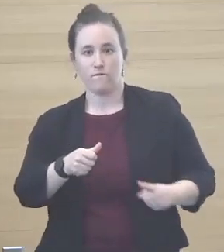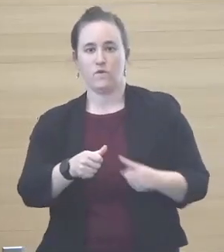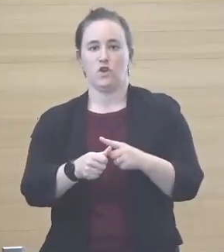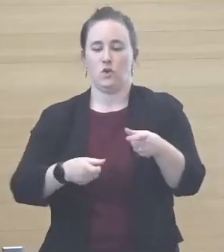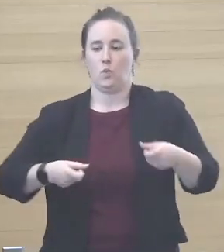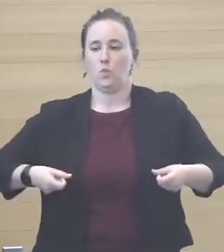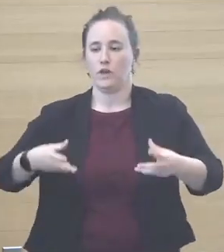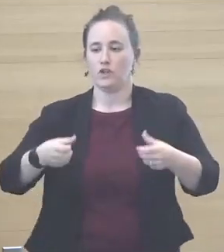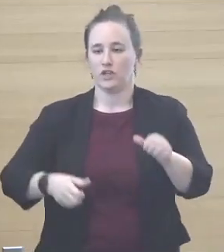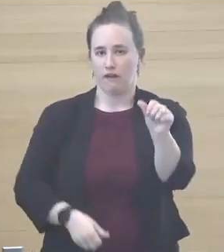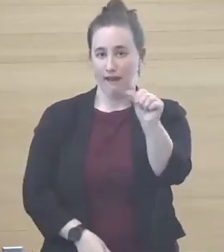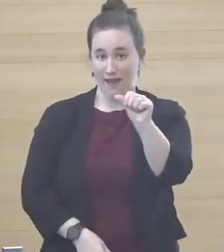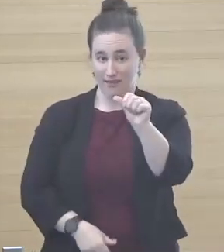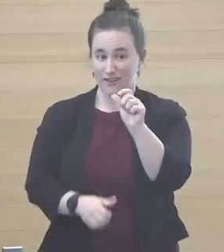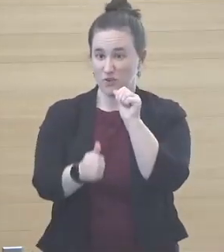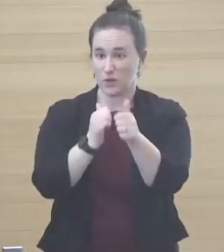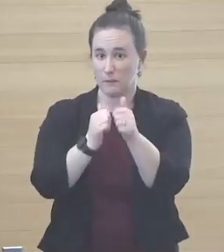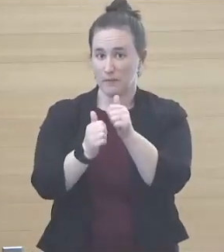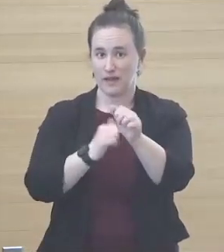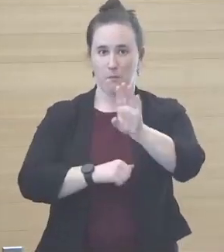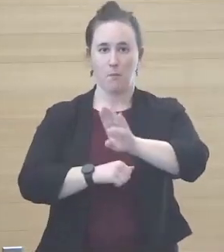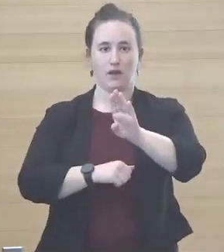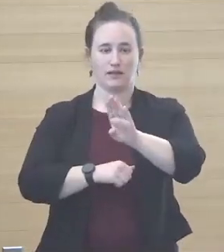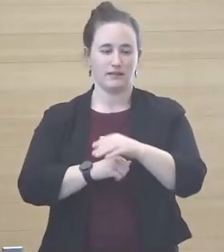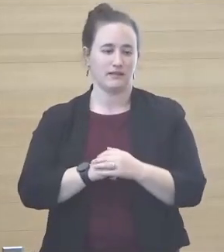to complete the Boston Marathon.